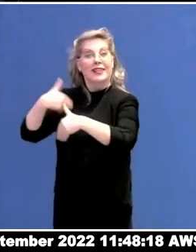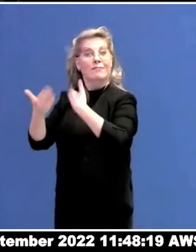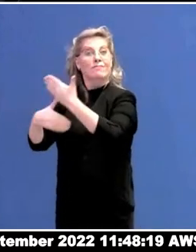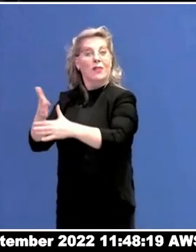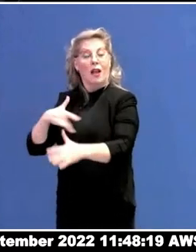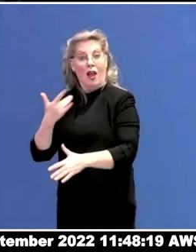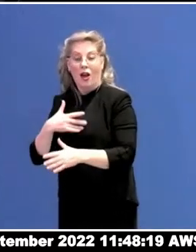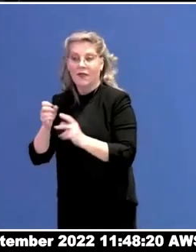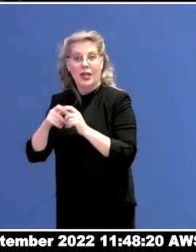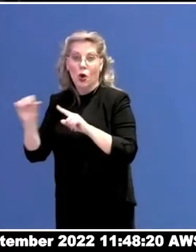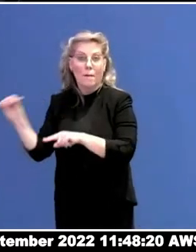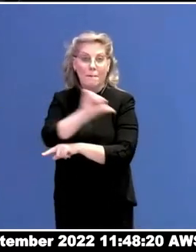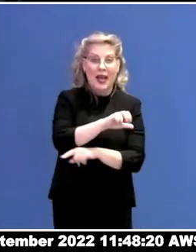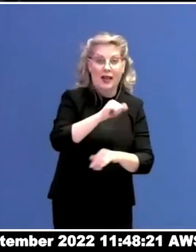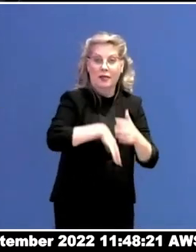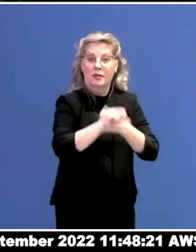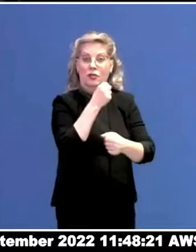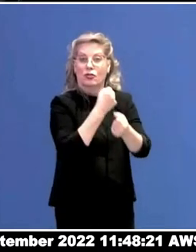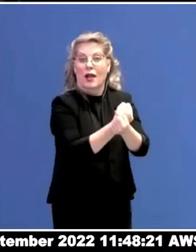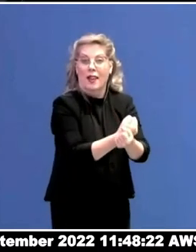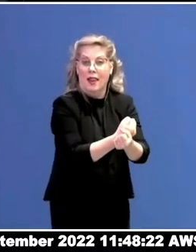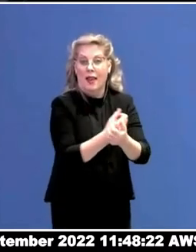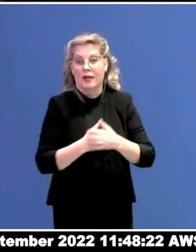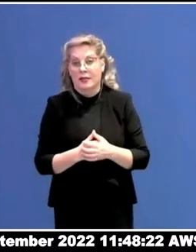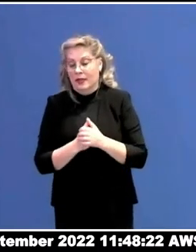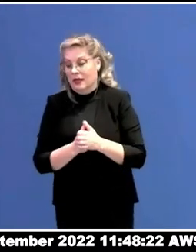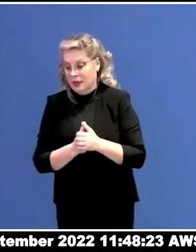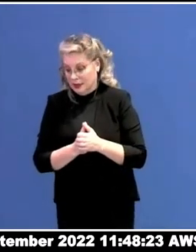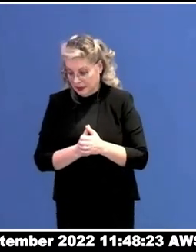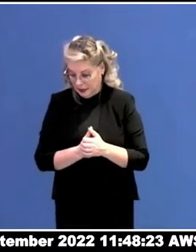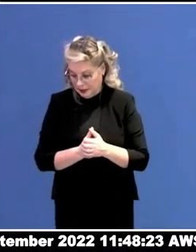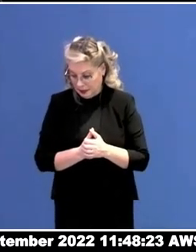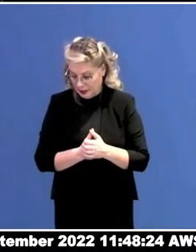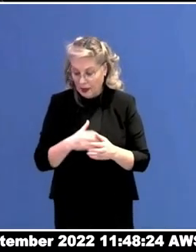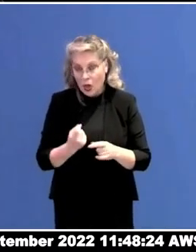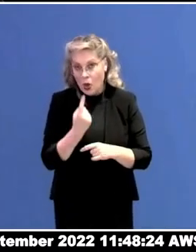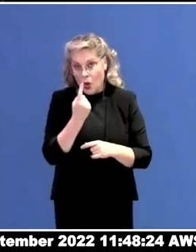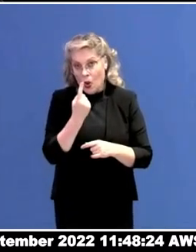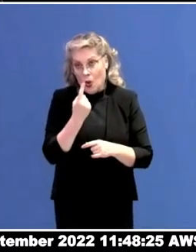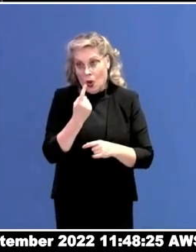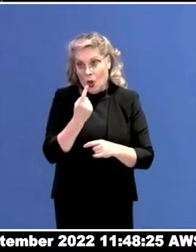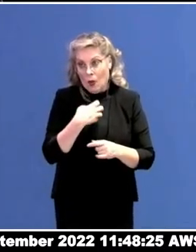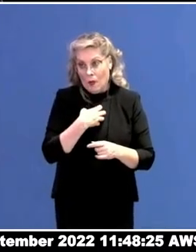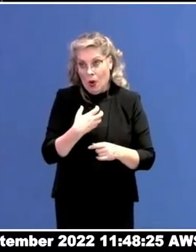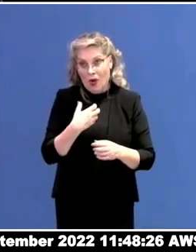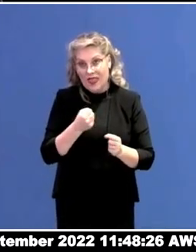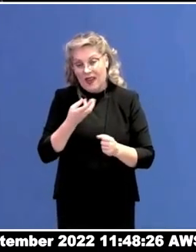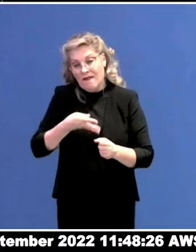employment. The Ngalla Maya program I referred to, over 400 people from the prison system have gone there.